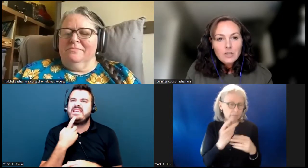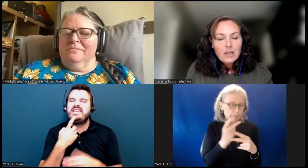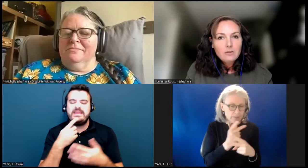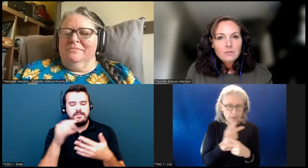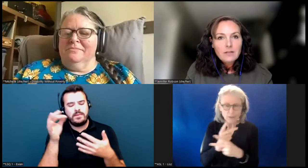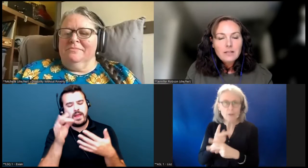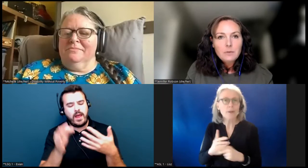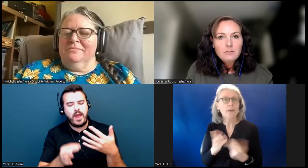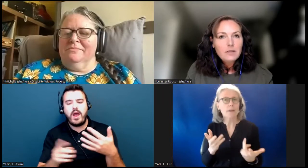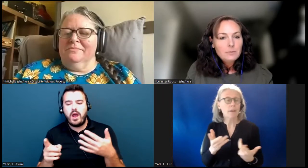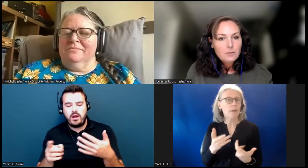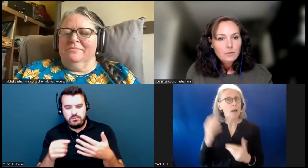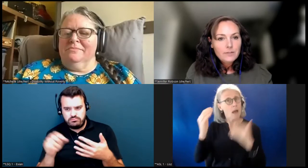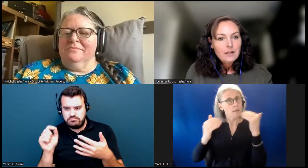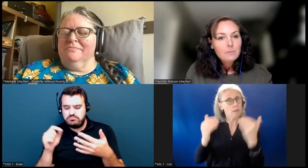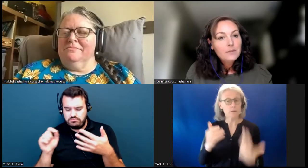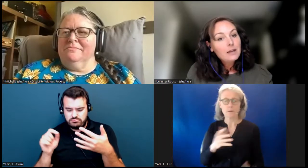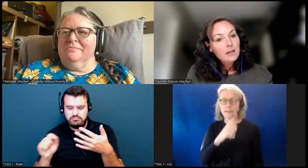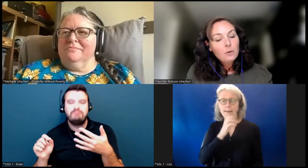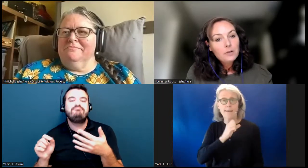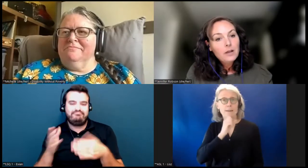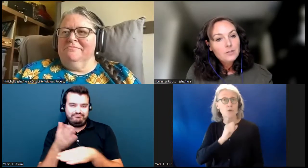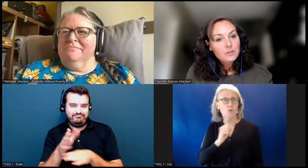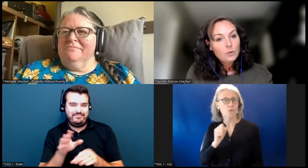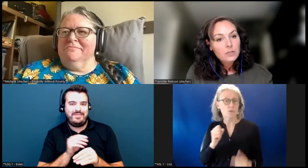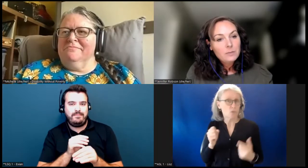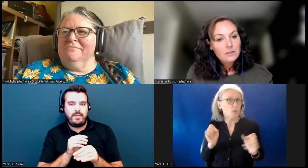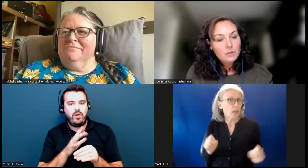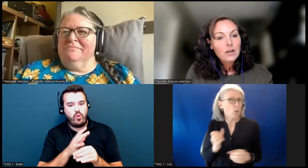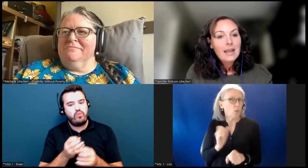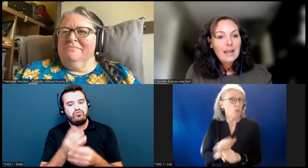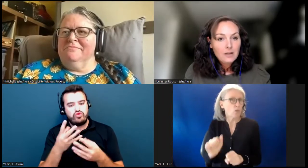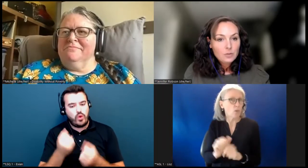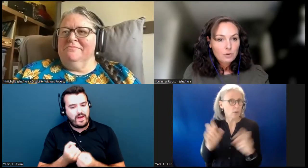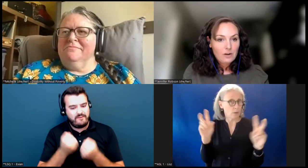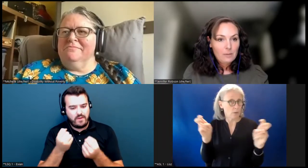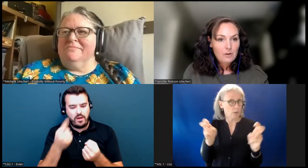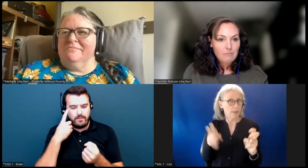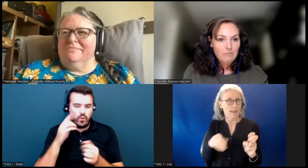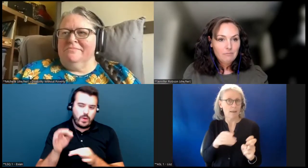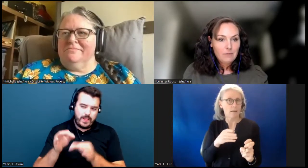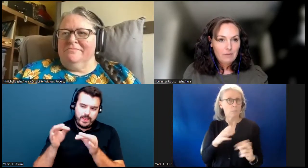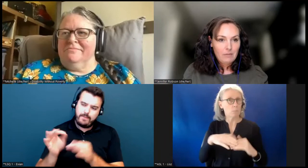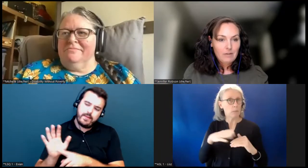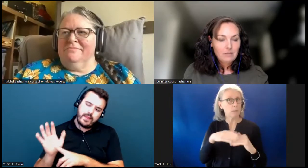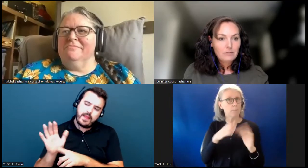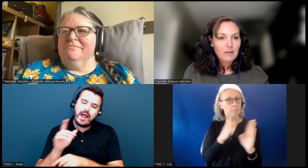ADULTS. THAT IS SORT OF SET UP. THAT IS GOING TO BE A CERTAIN AGE PARAMETER AROUND THIS,